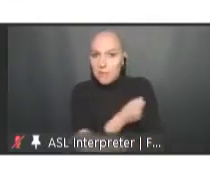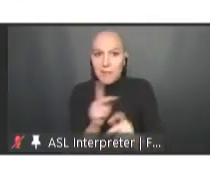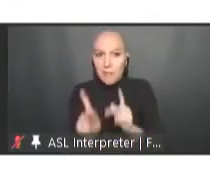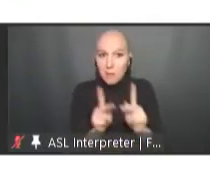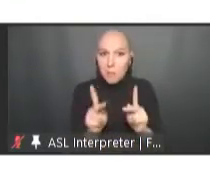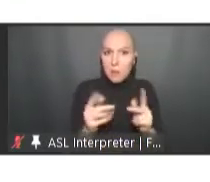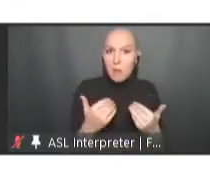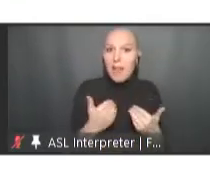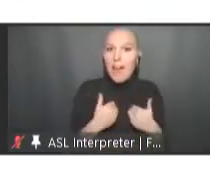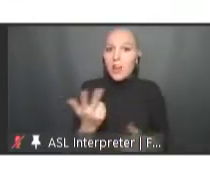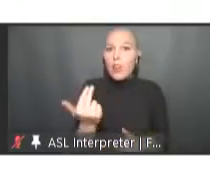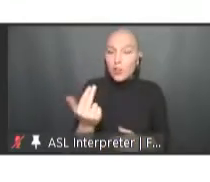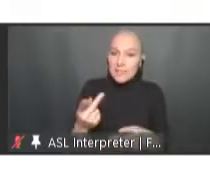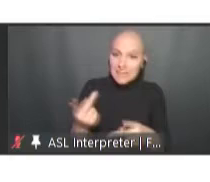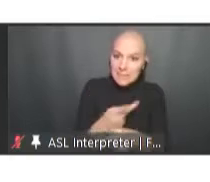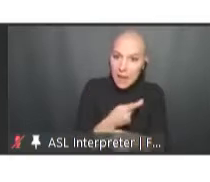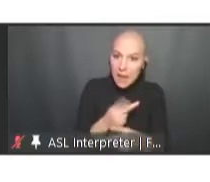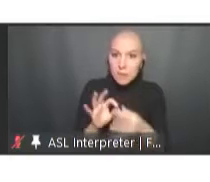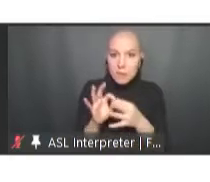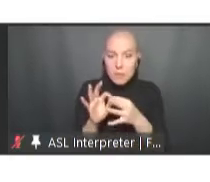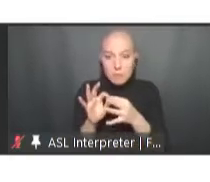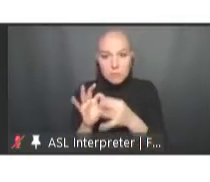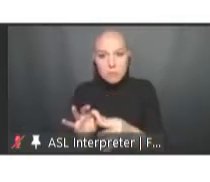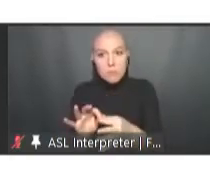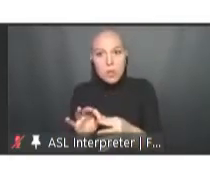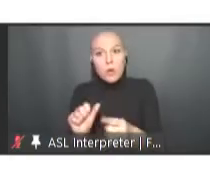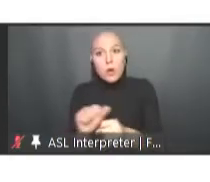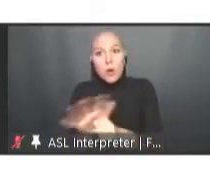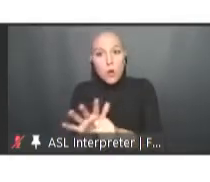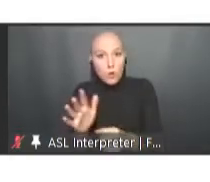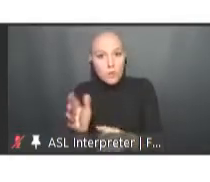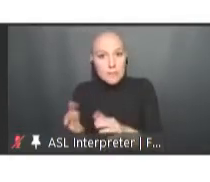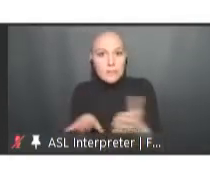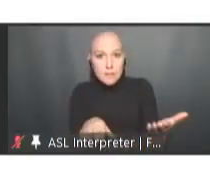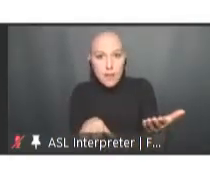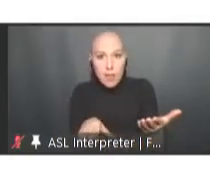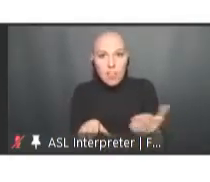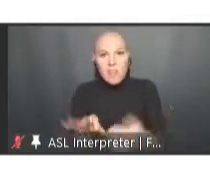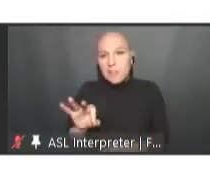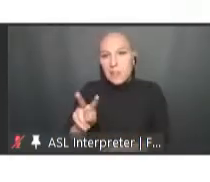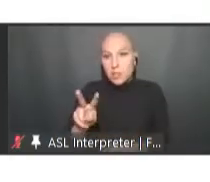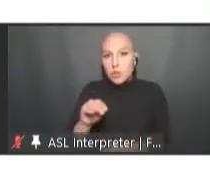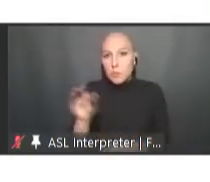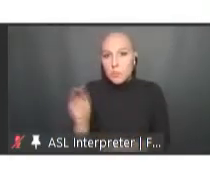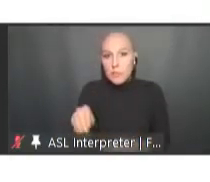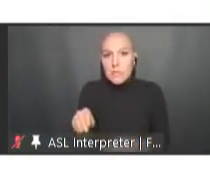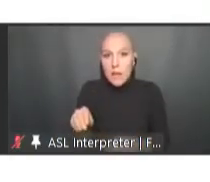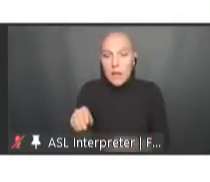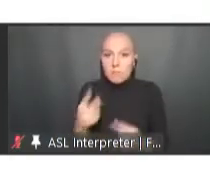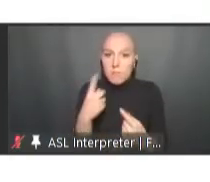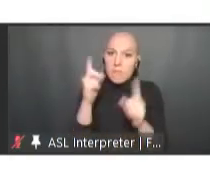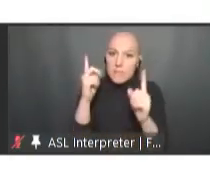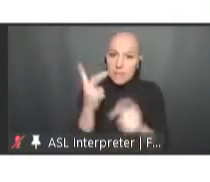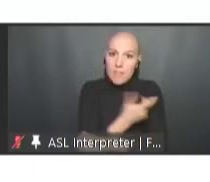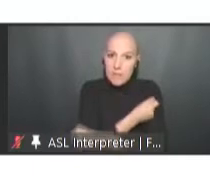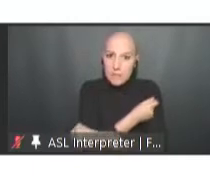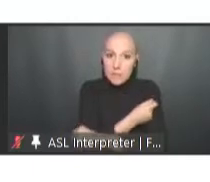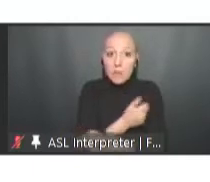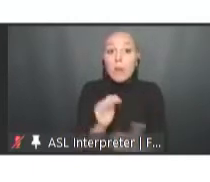associated deaths or 92 percent VE. Compared to fully vaccinated adults with a booster dose,